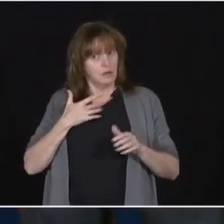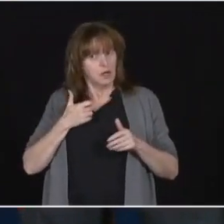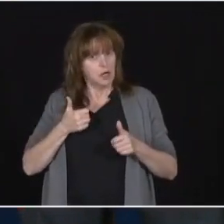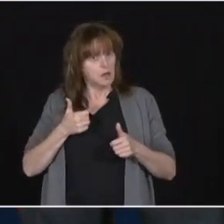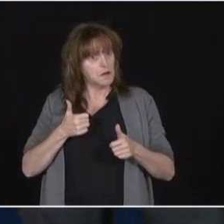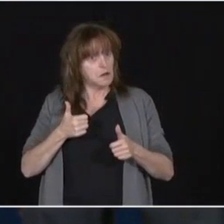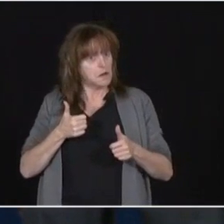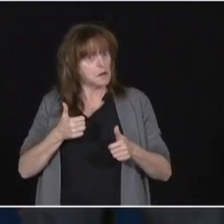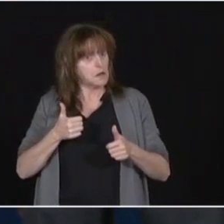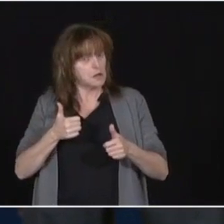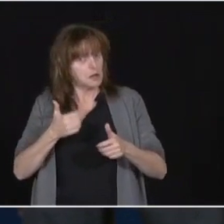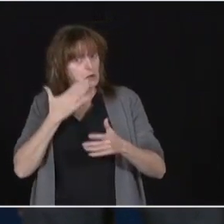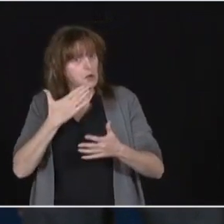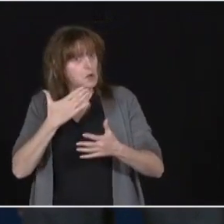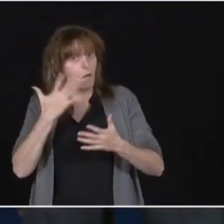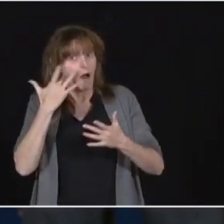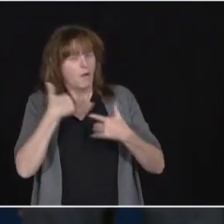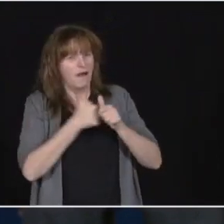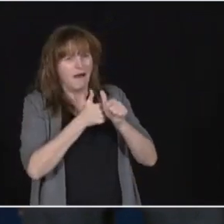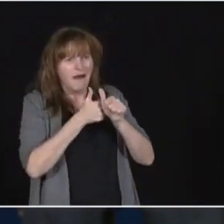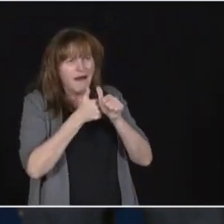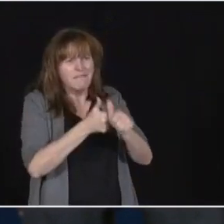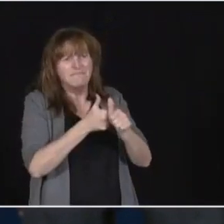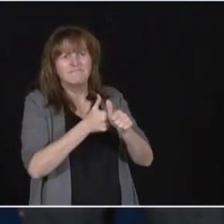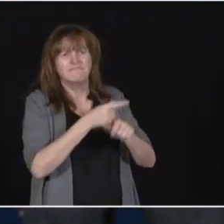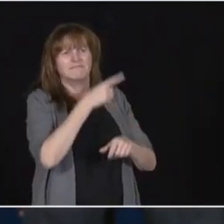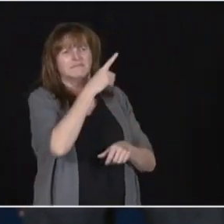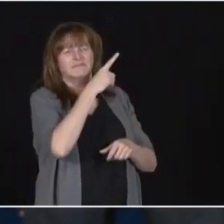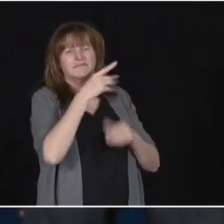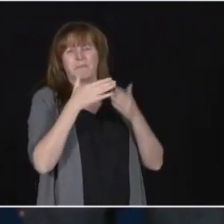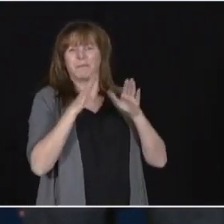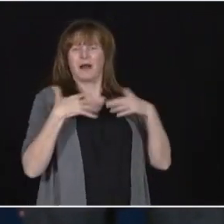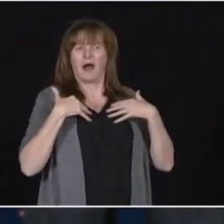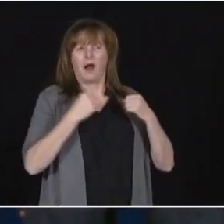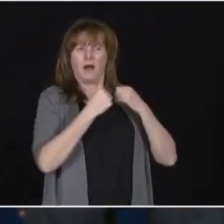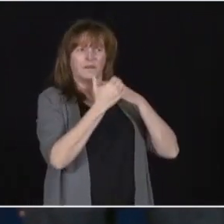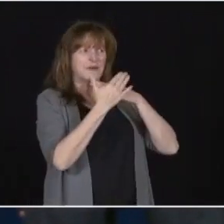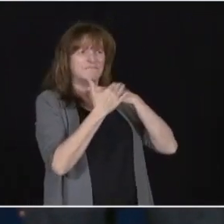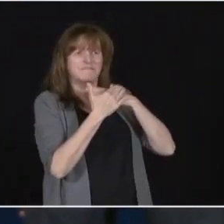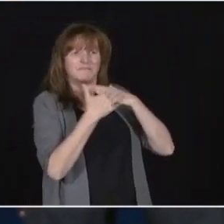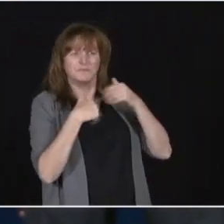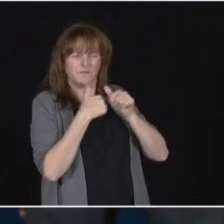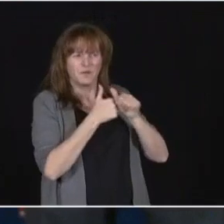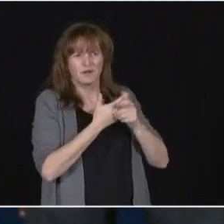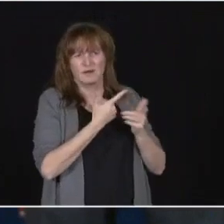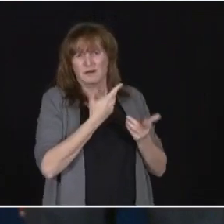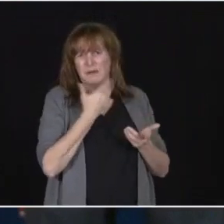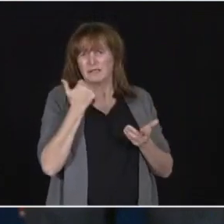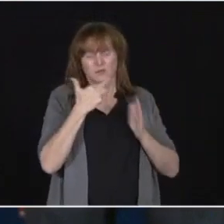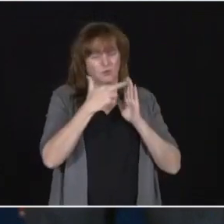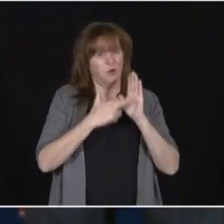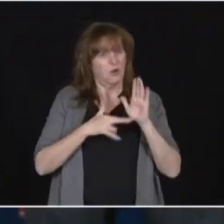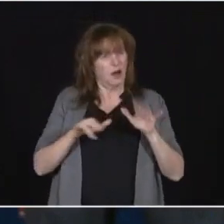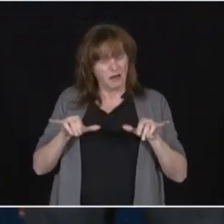hasn't changed. Keep practicing physical distancing by staying 2 m or 6 feet away